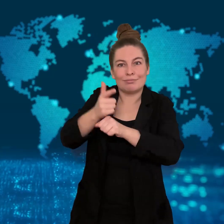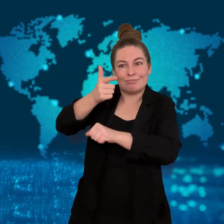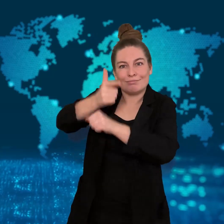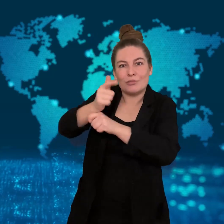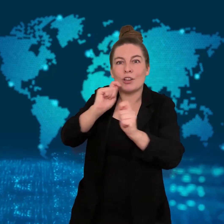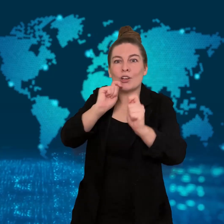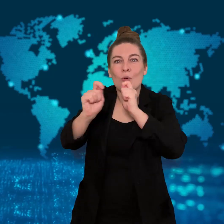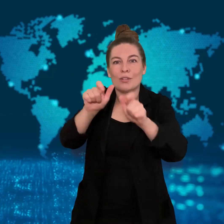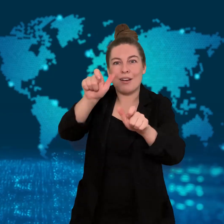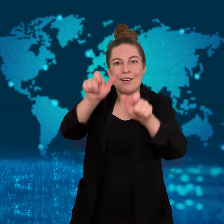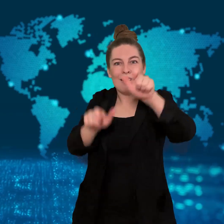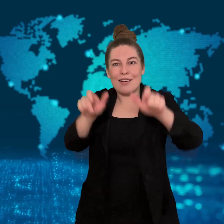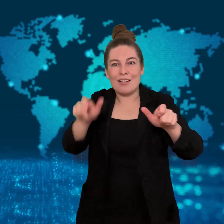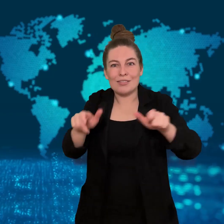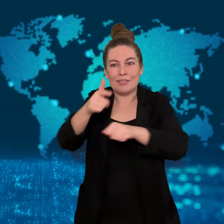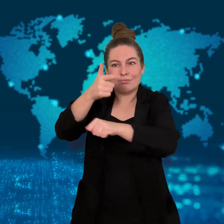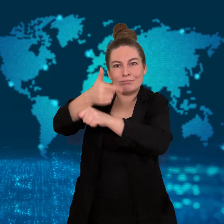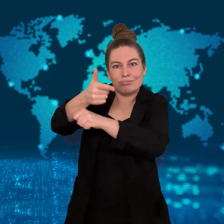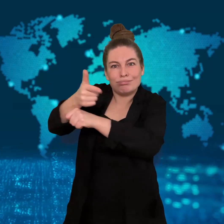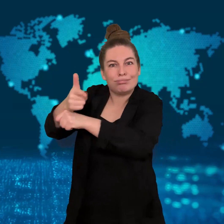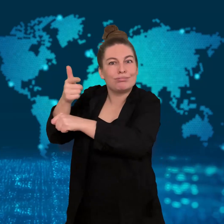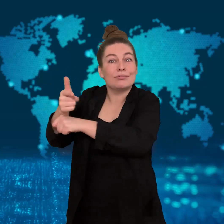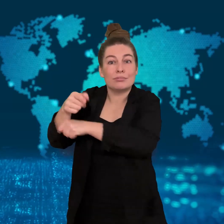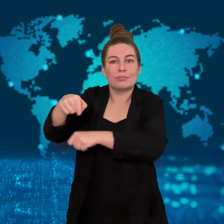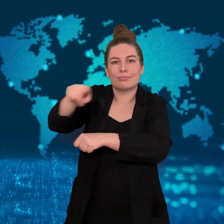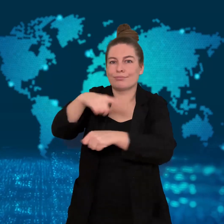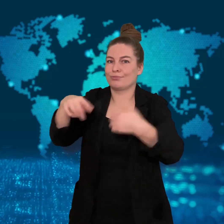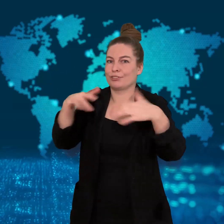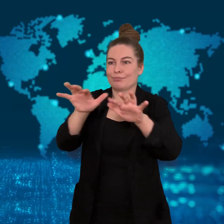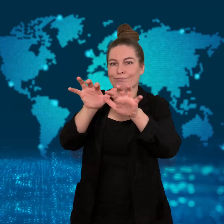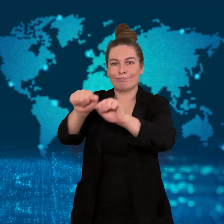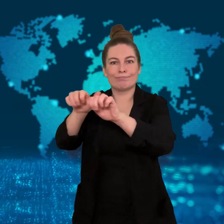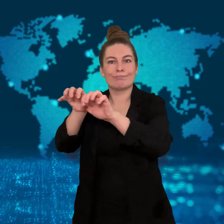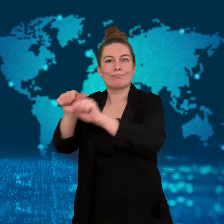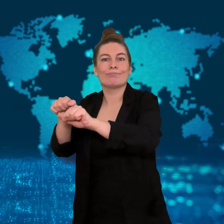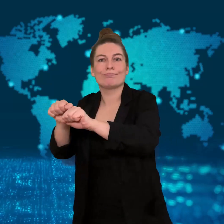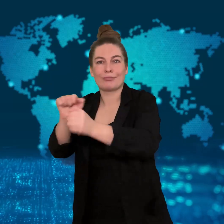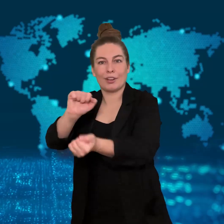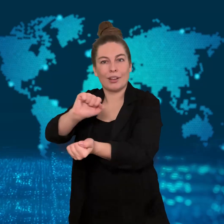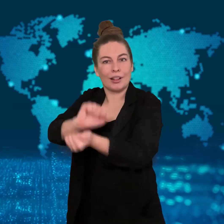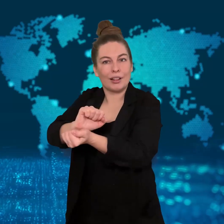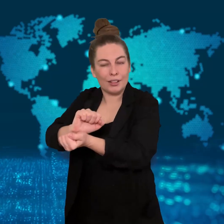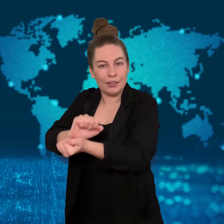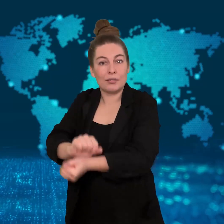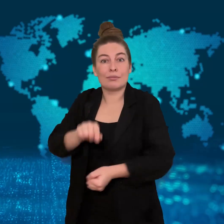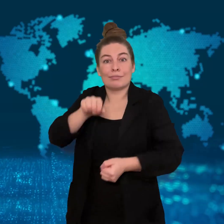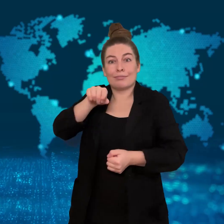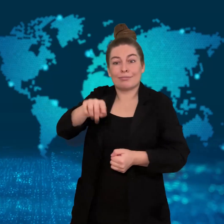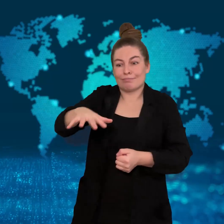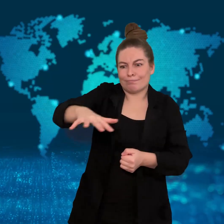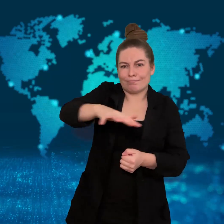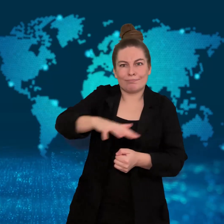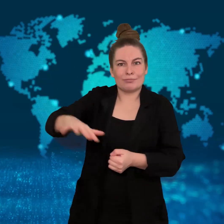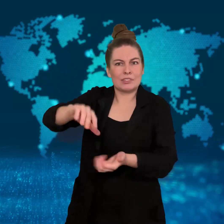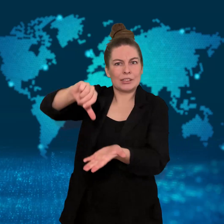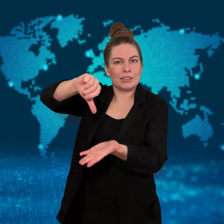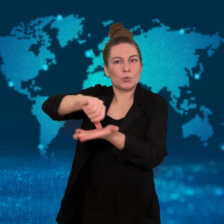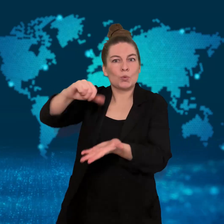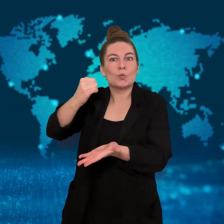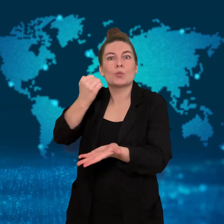The protest took place in the center of Moscow.